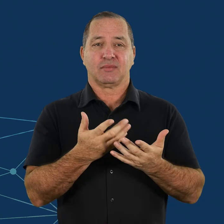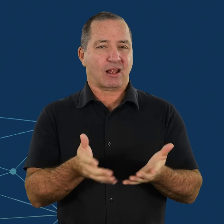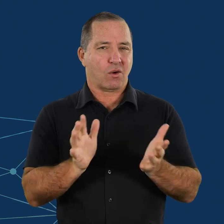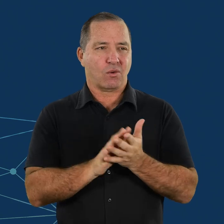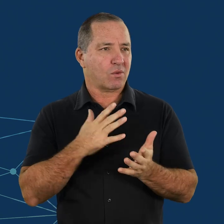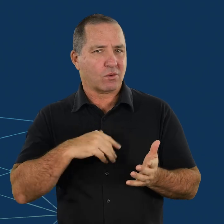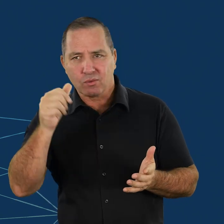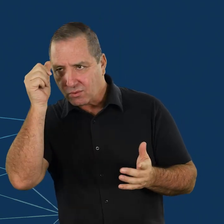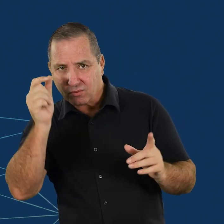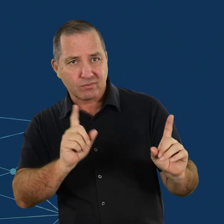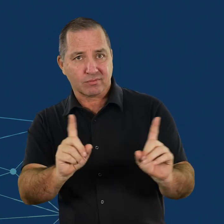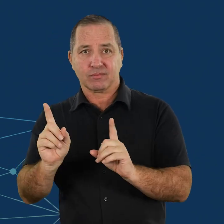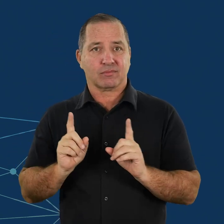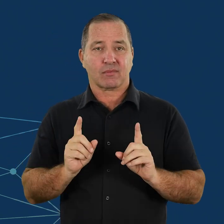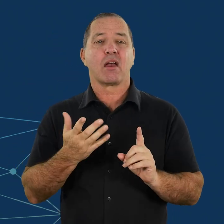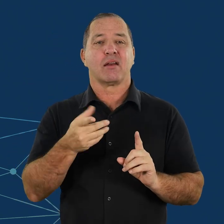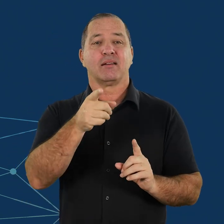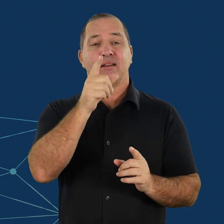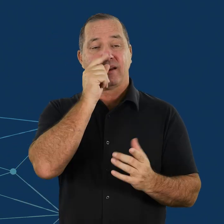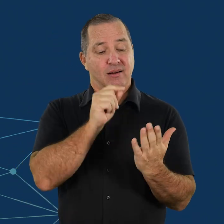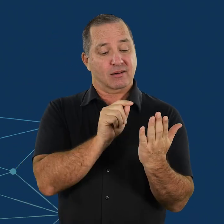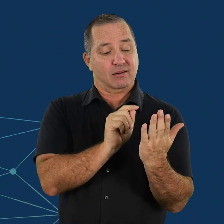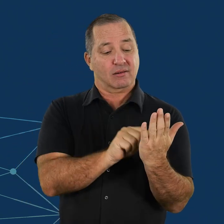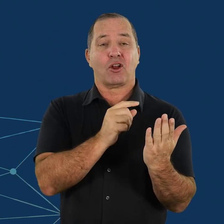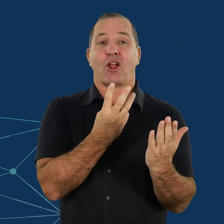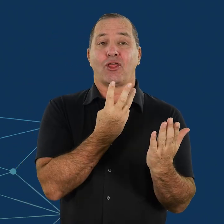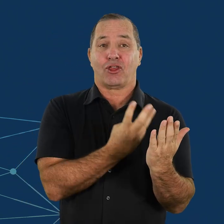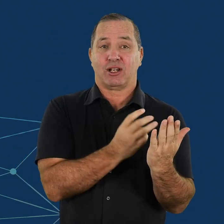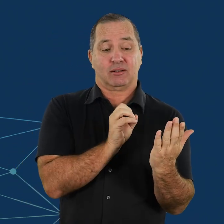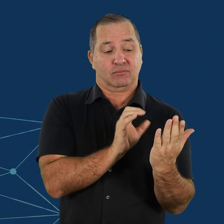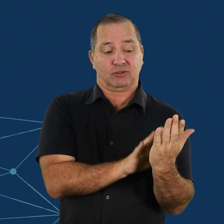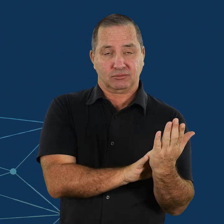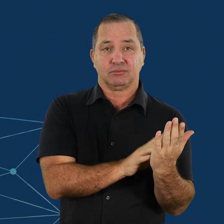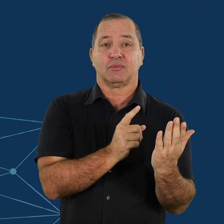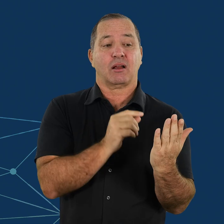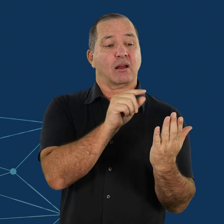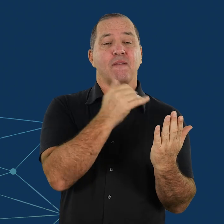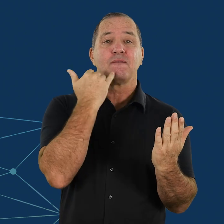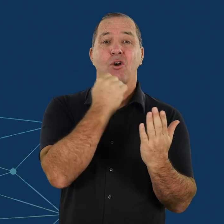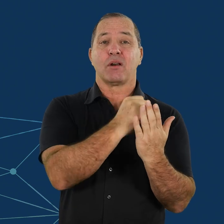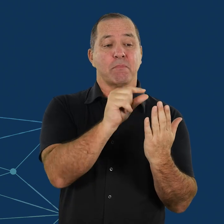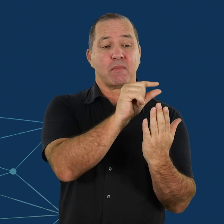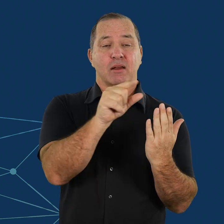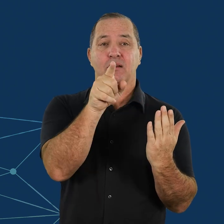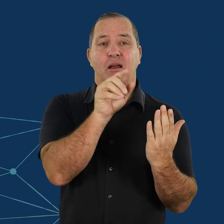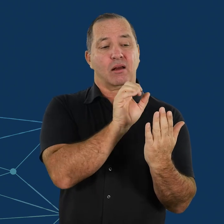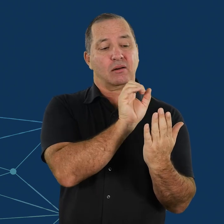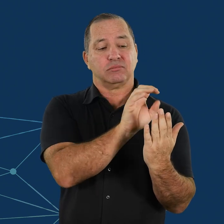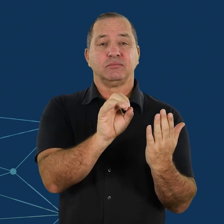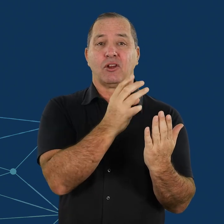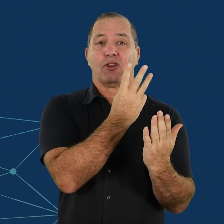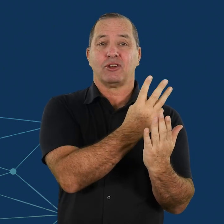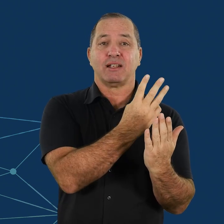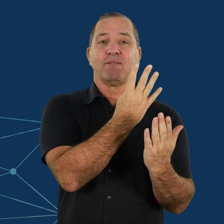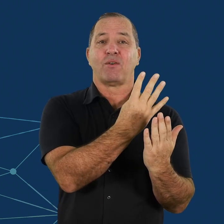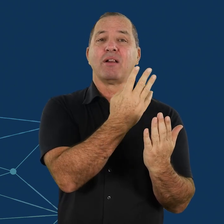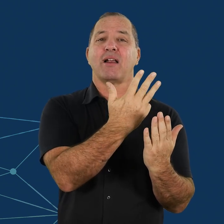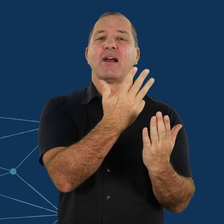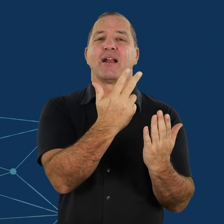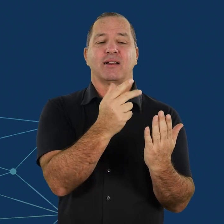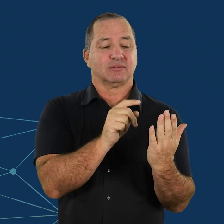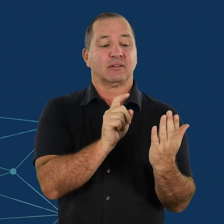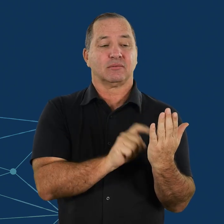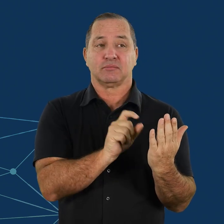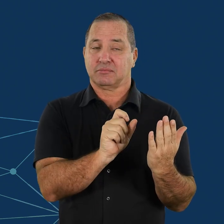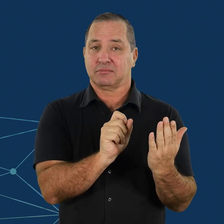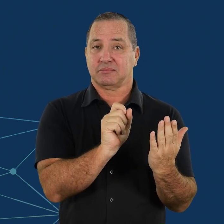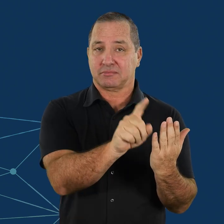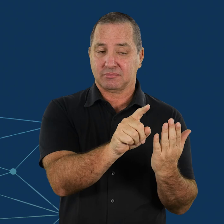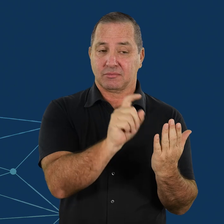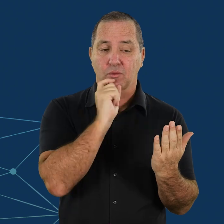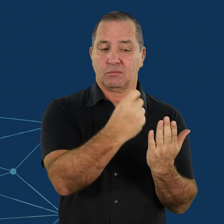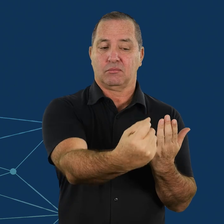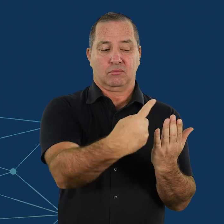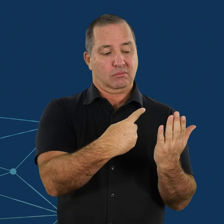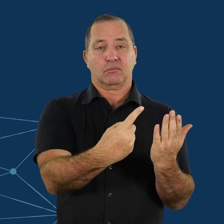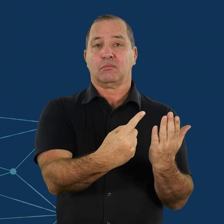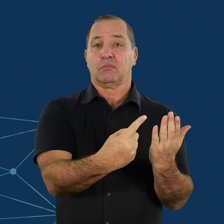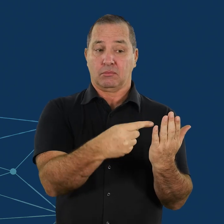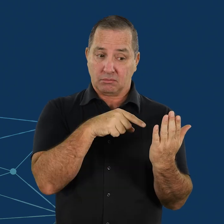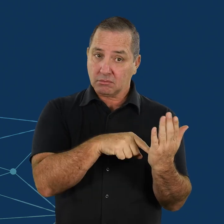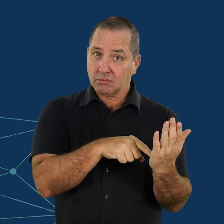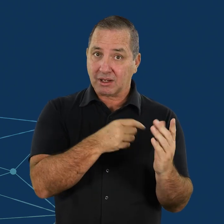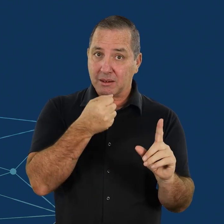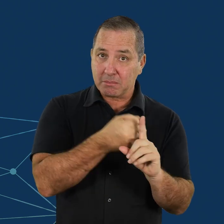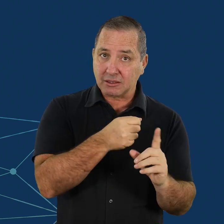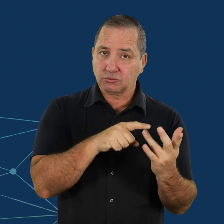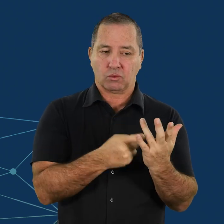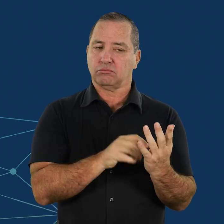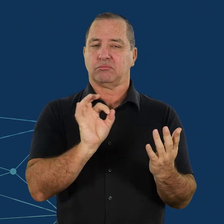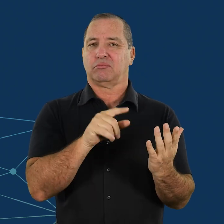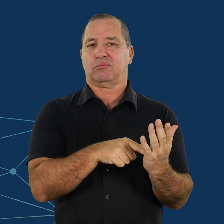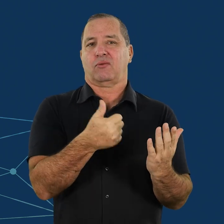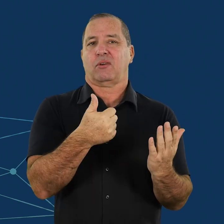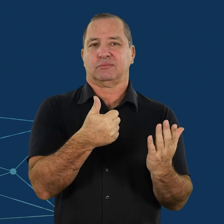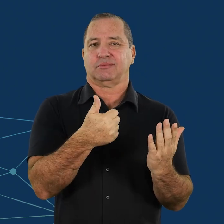Text ‘3’ to ‘3498’ to find out if your device could be impacted.